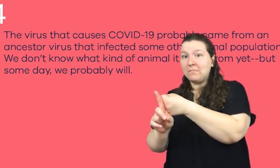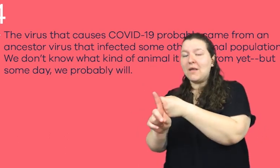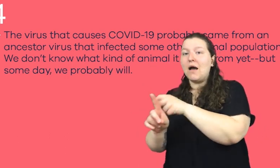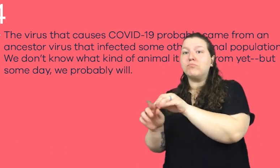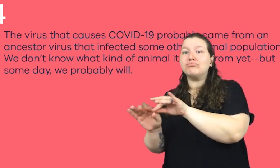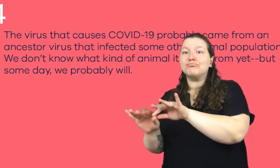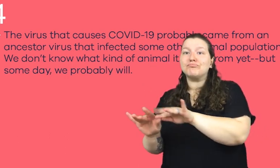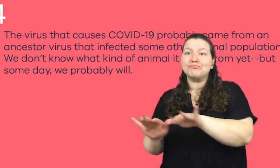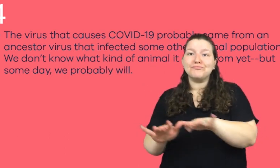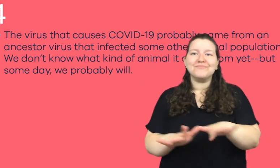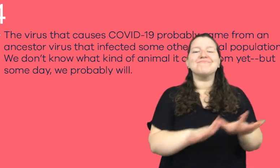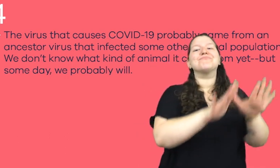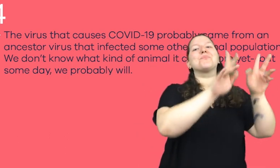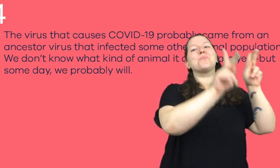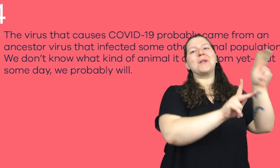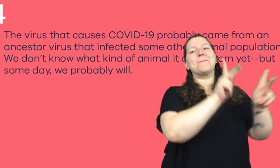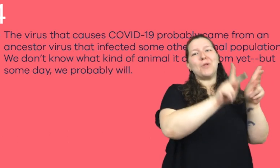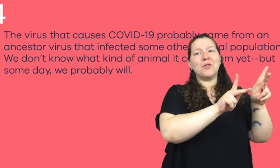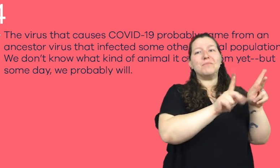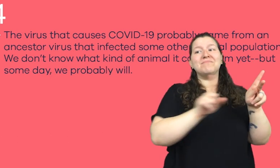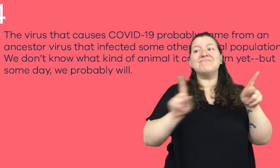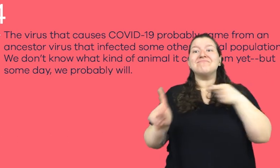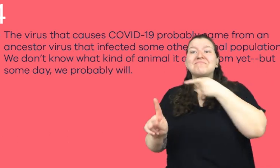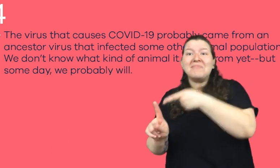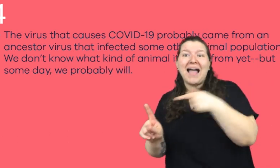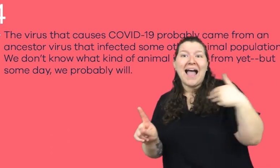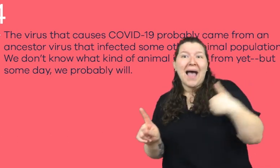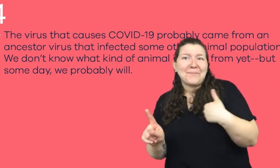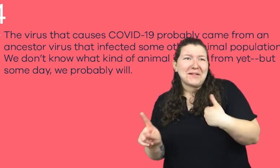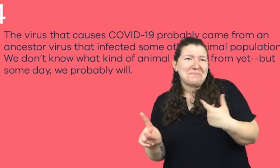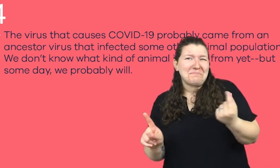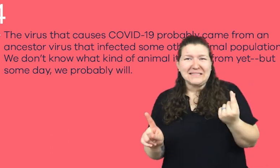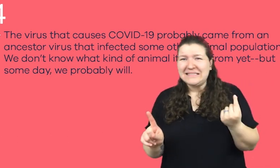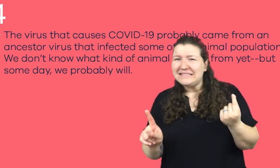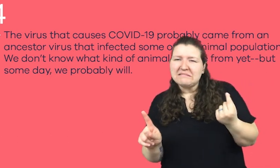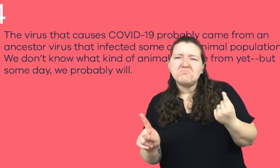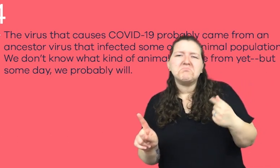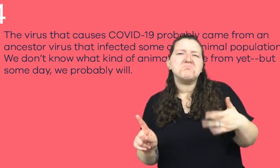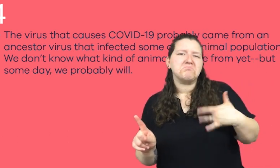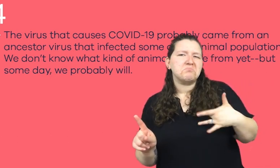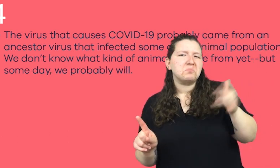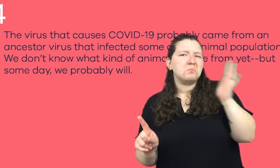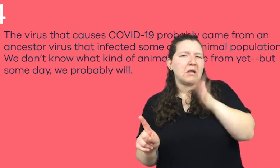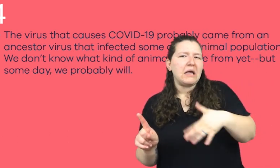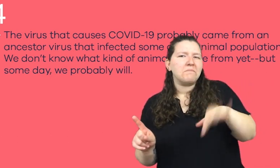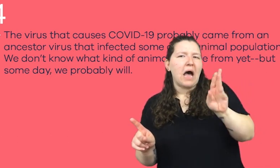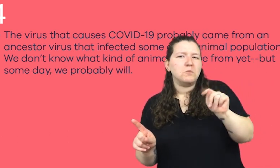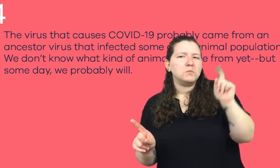We don't know what kind of animal it came from yet but someday we probably will.